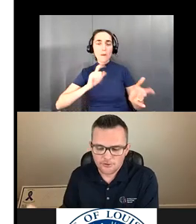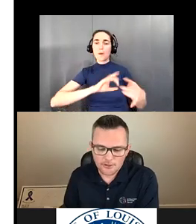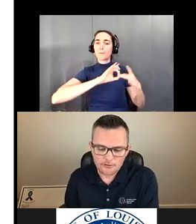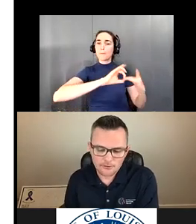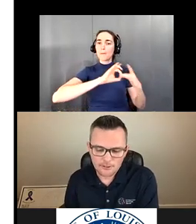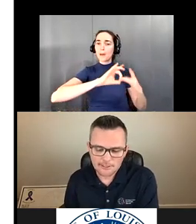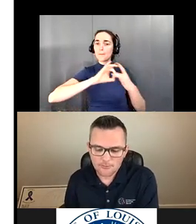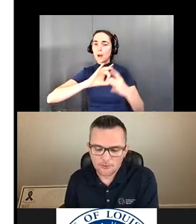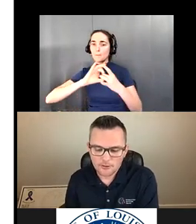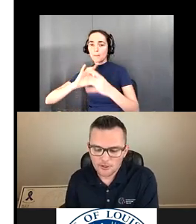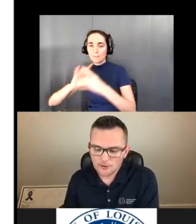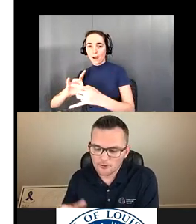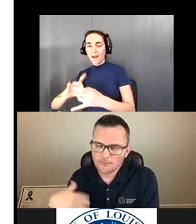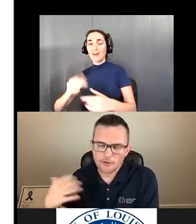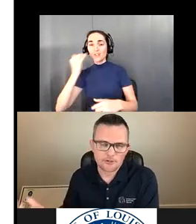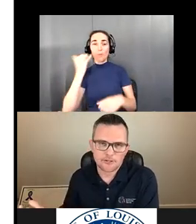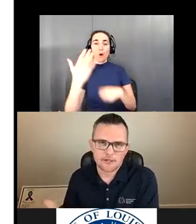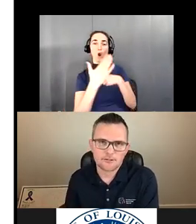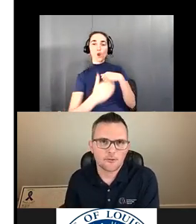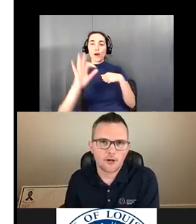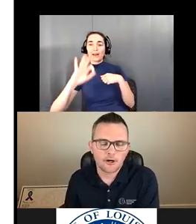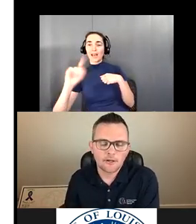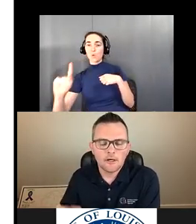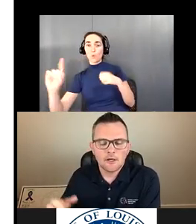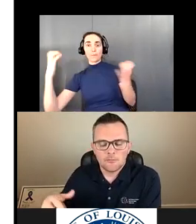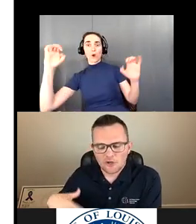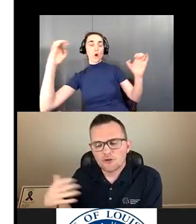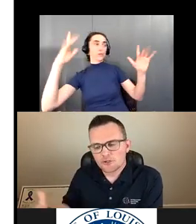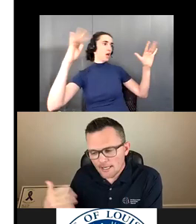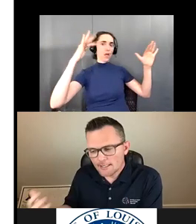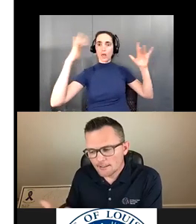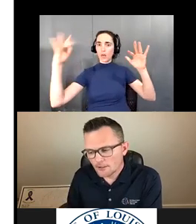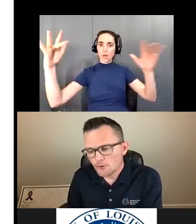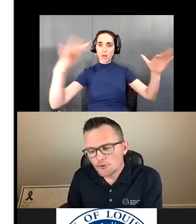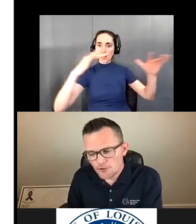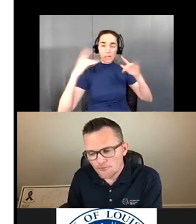there on a 911 call a lot emergency things going on, but understanding who you're serving